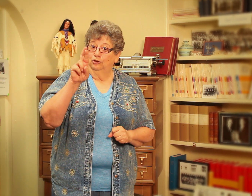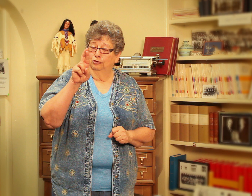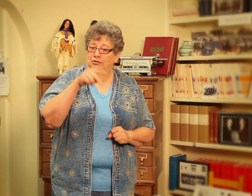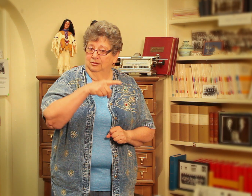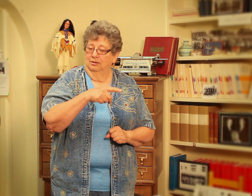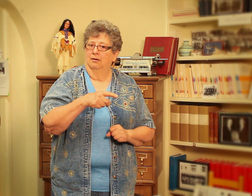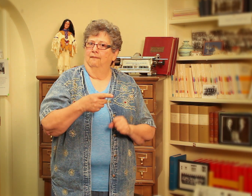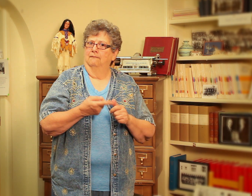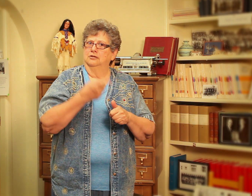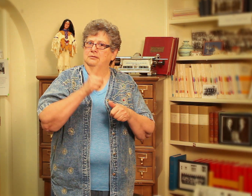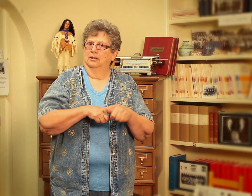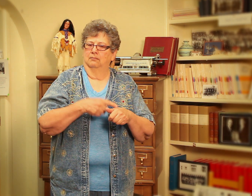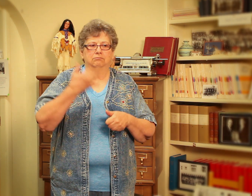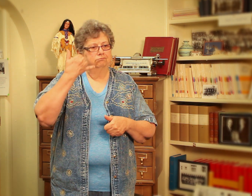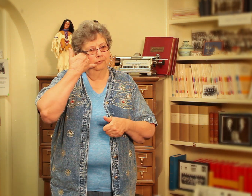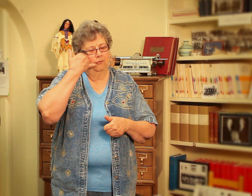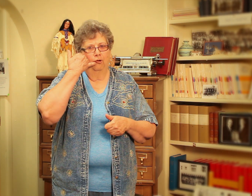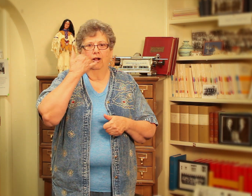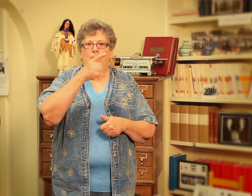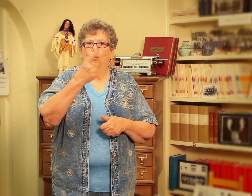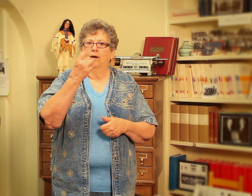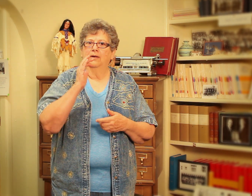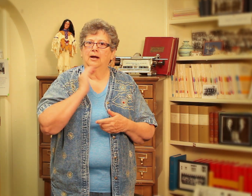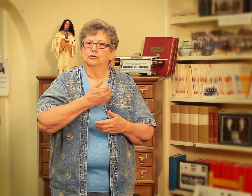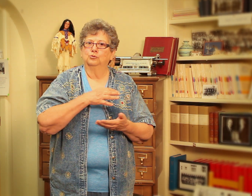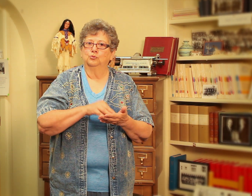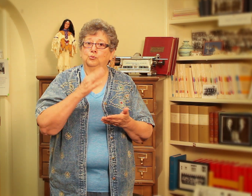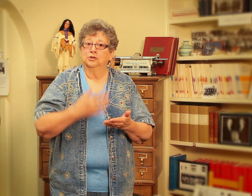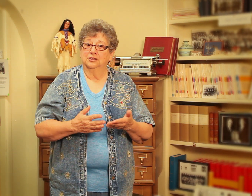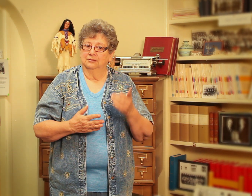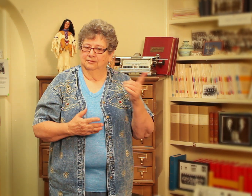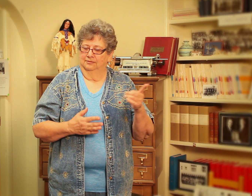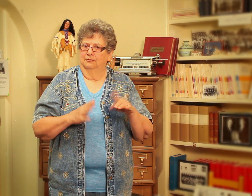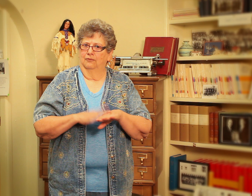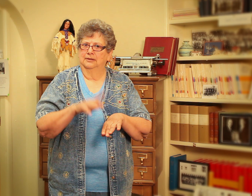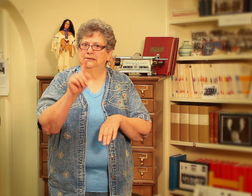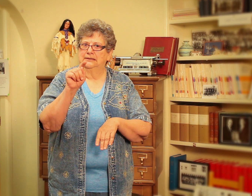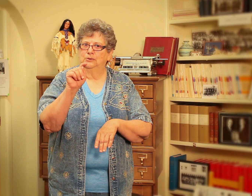President Bush Senior was one of the first to have a phone call with one of our students on the TTY